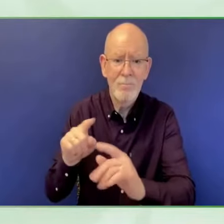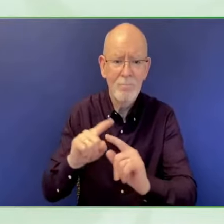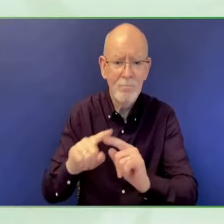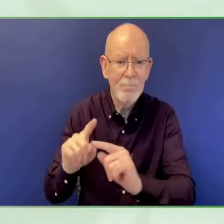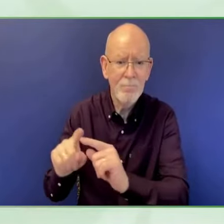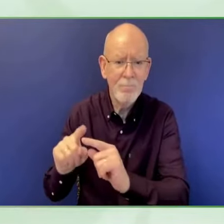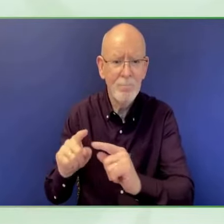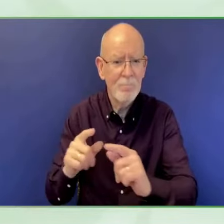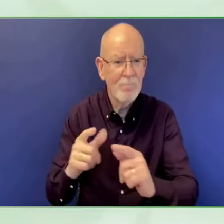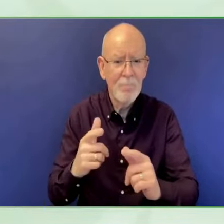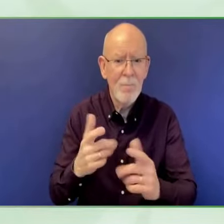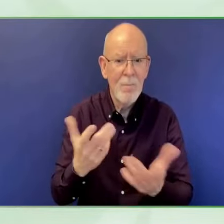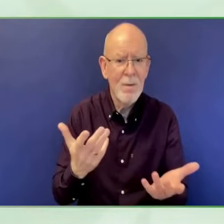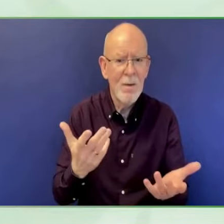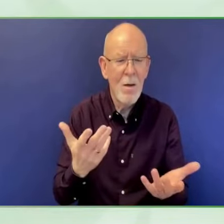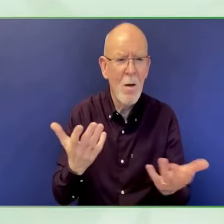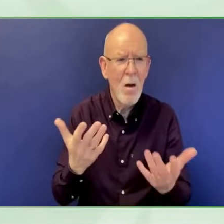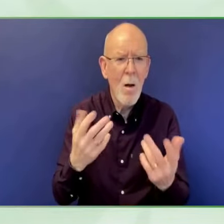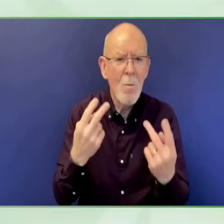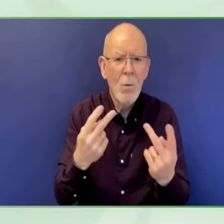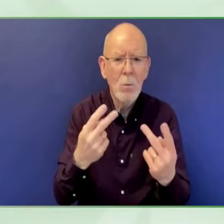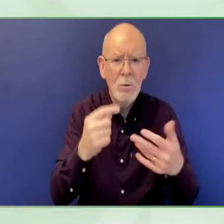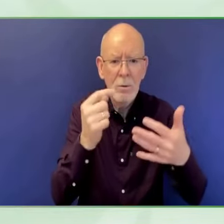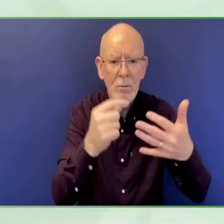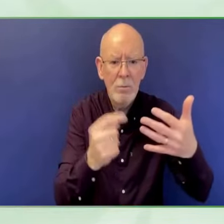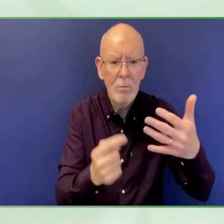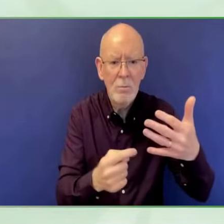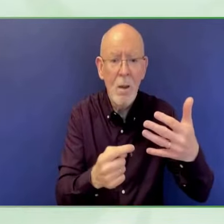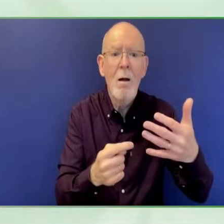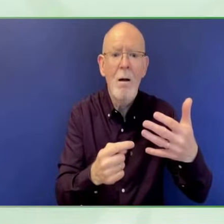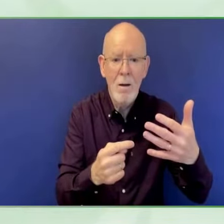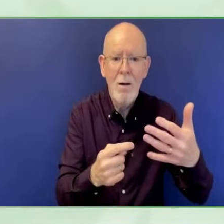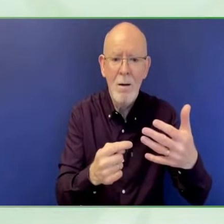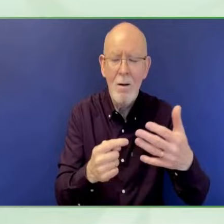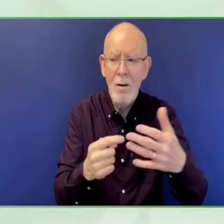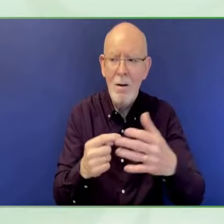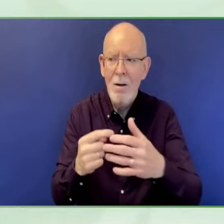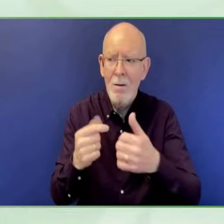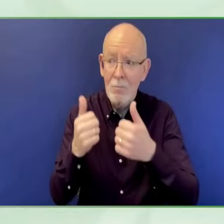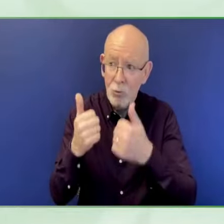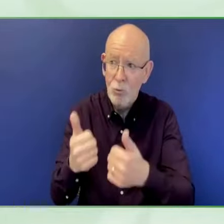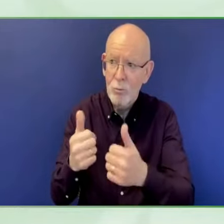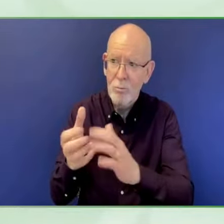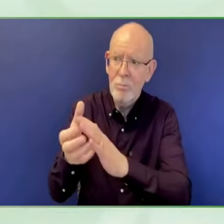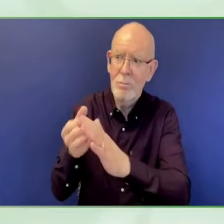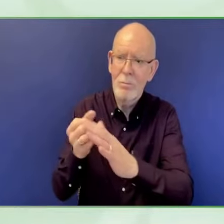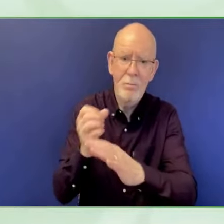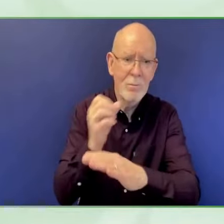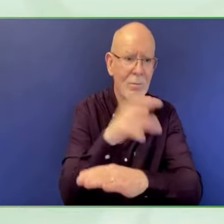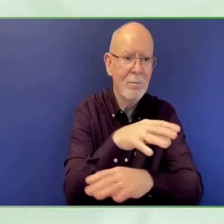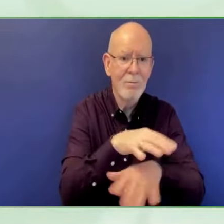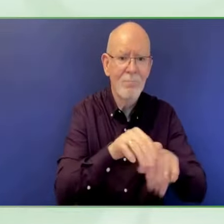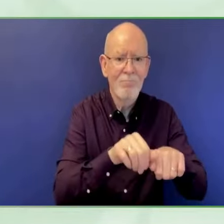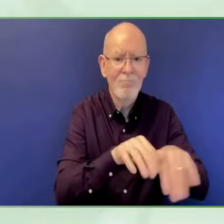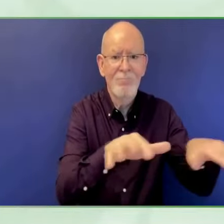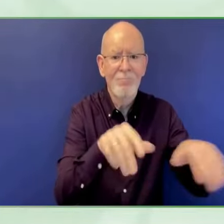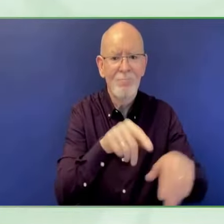Please. I would like to say we have huge expertise in